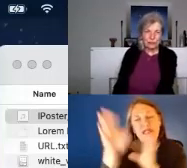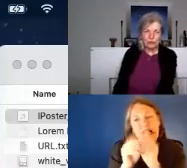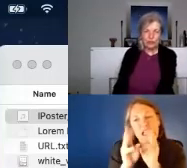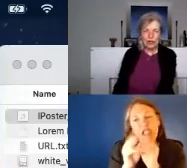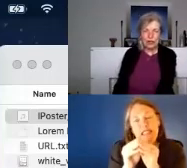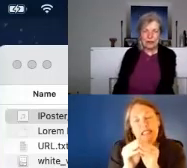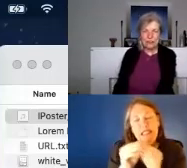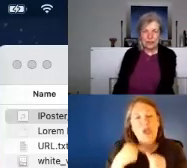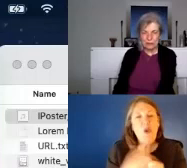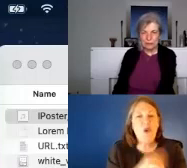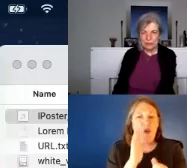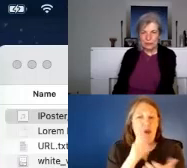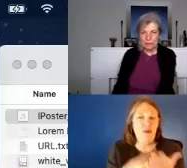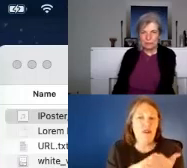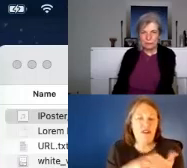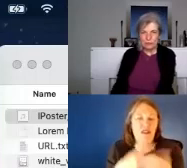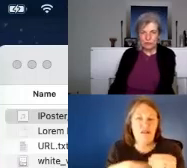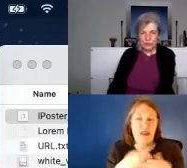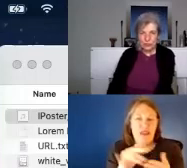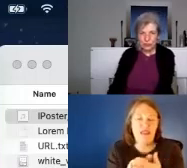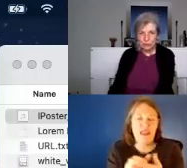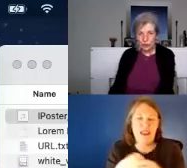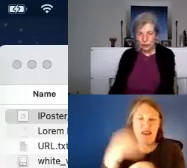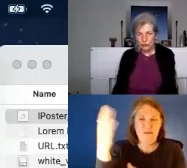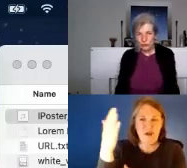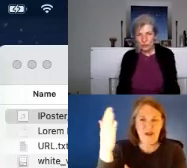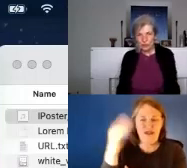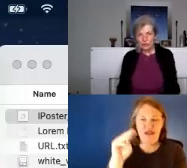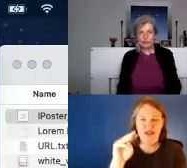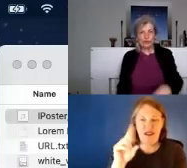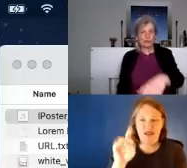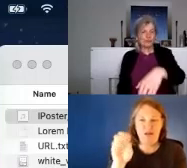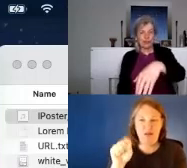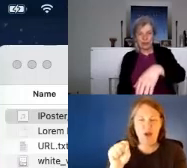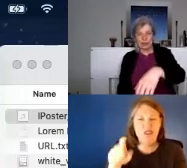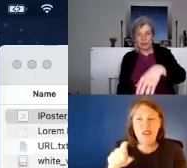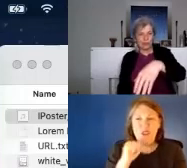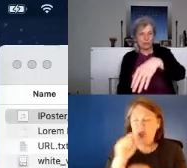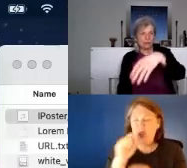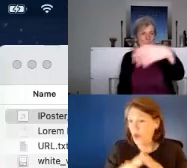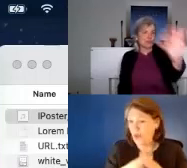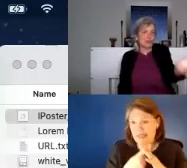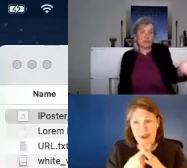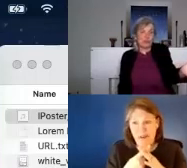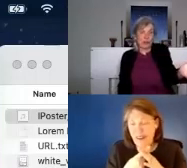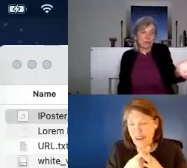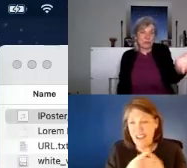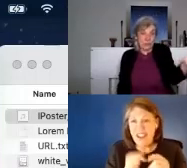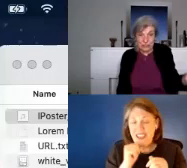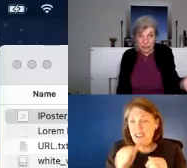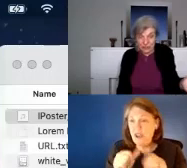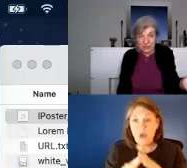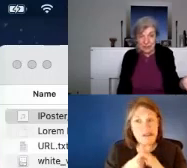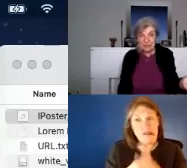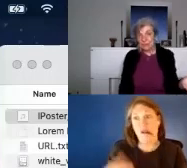will talk about that and presentation modes. 07:30:50 You don't start presenting until